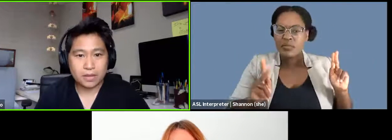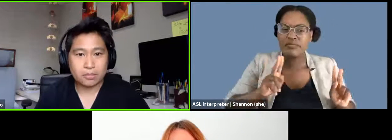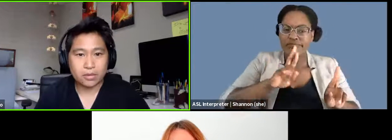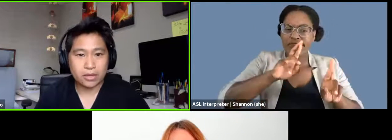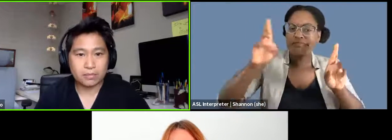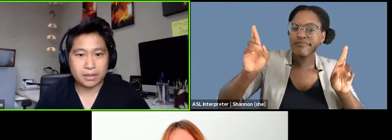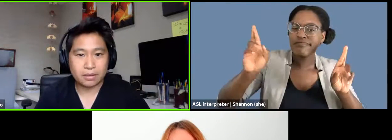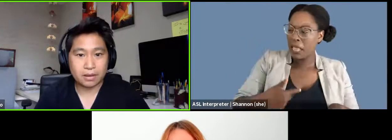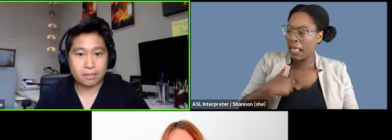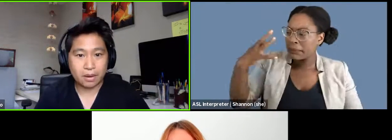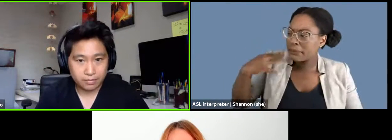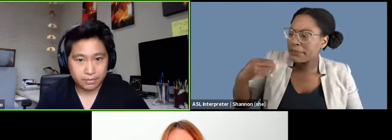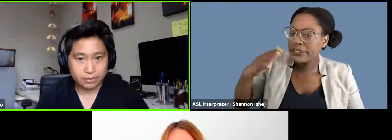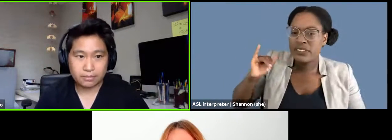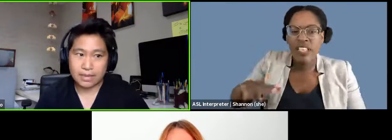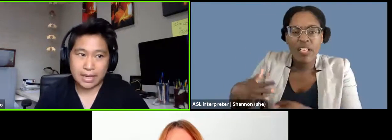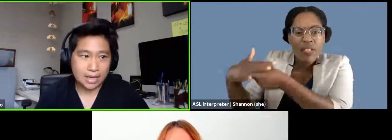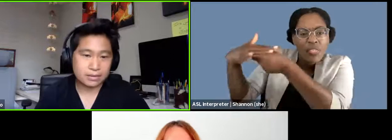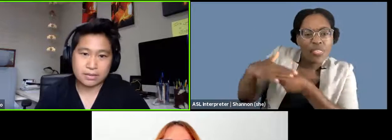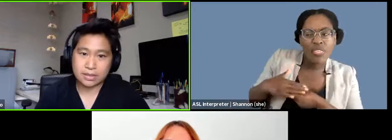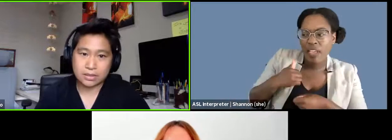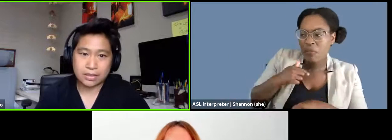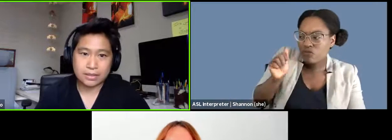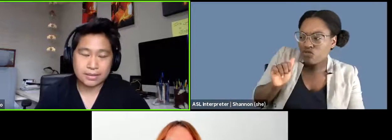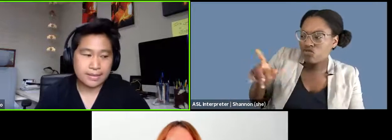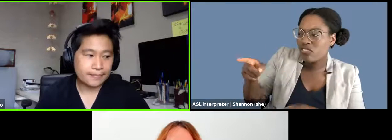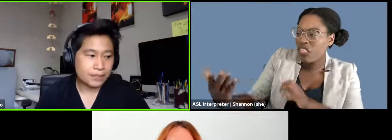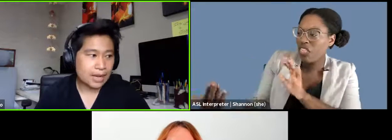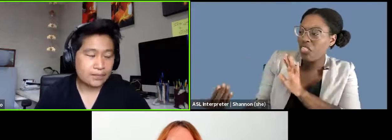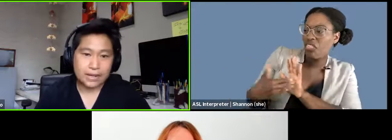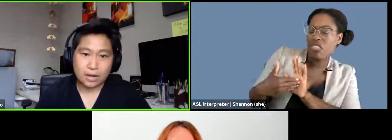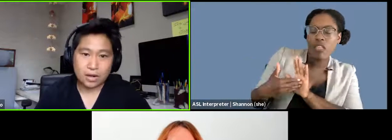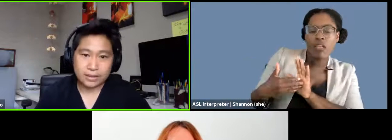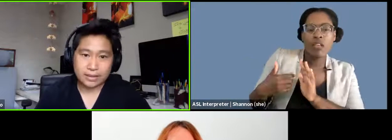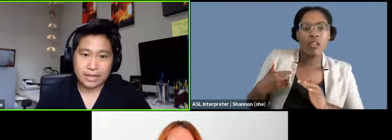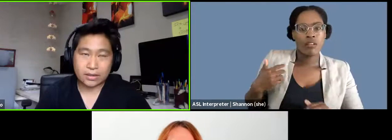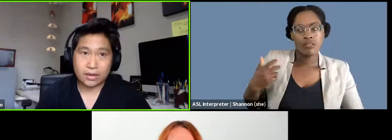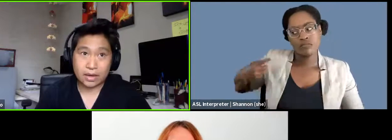people could have been our moms, aunts, sisters. I have had colleagues that were